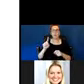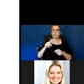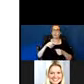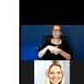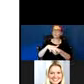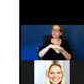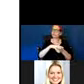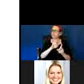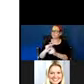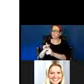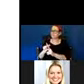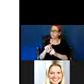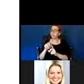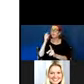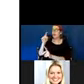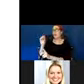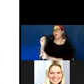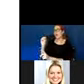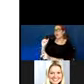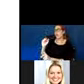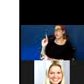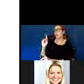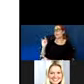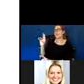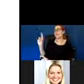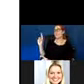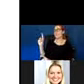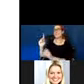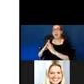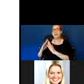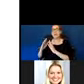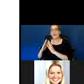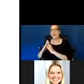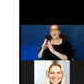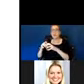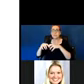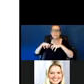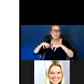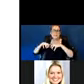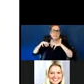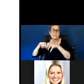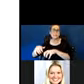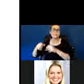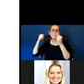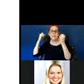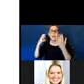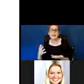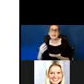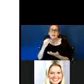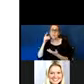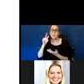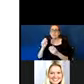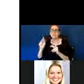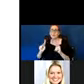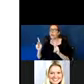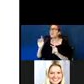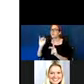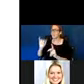which is very urban, very dense homeless encampments, looks very different than doing outreach in East County,